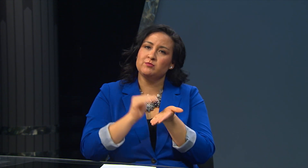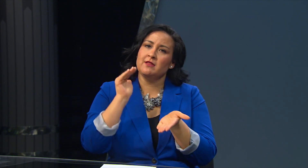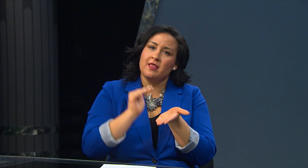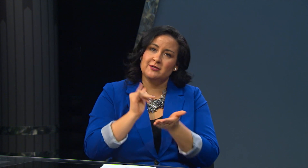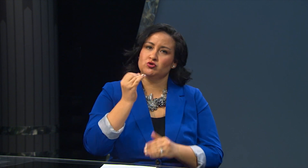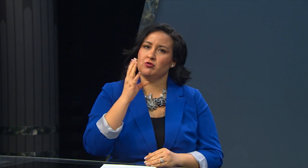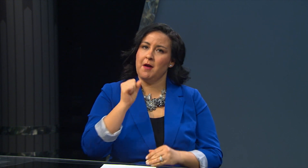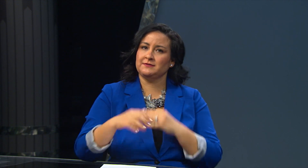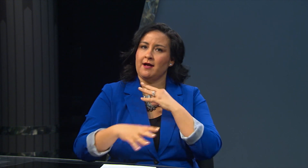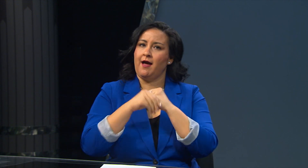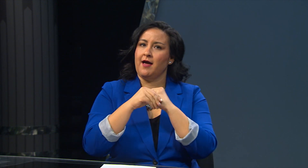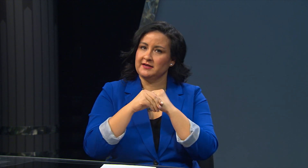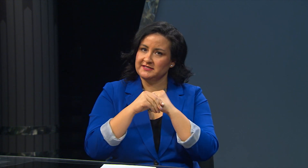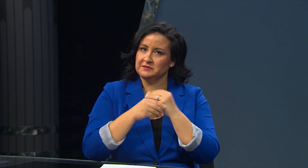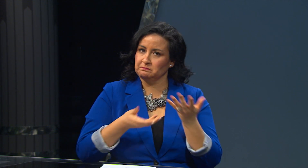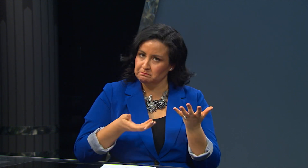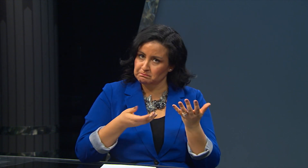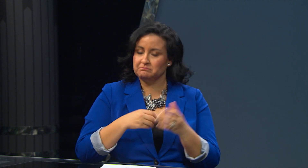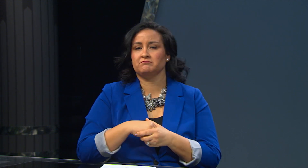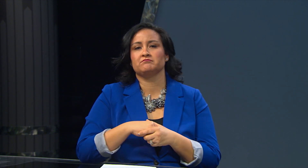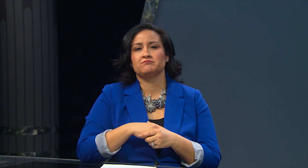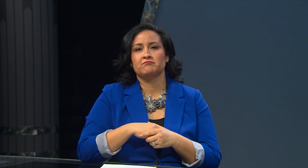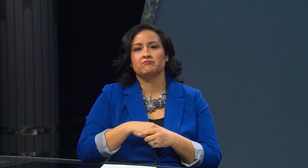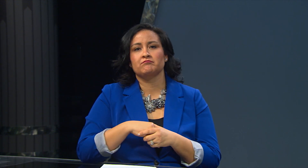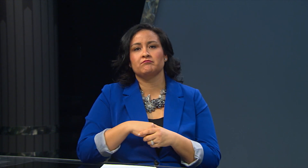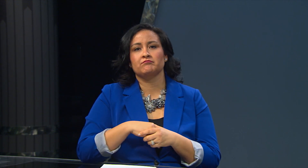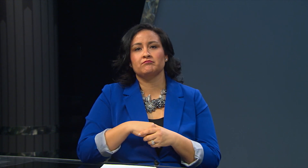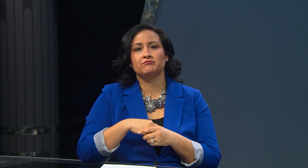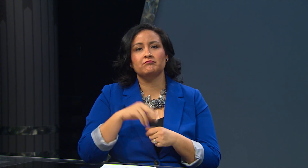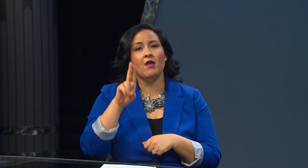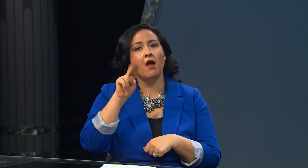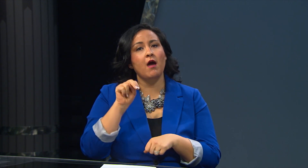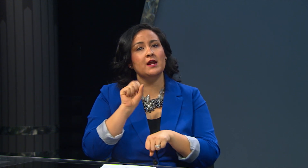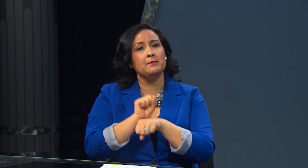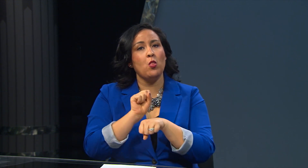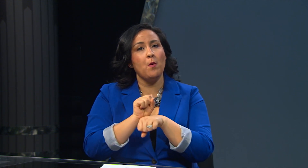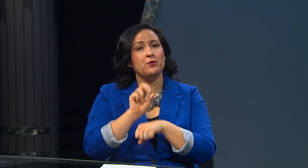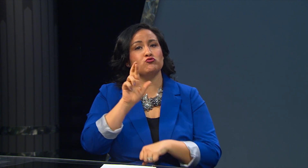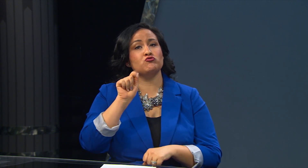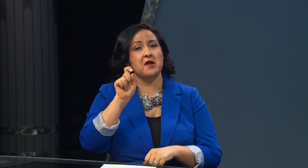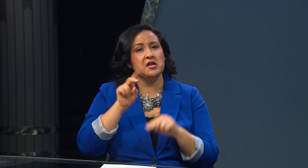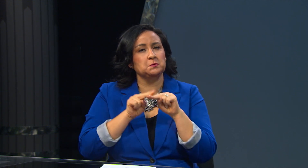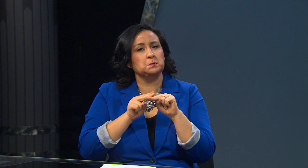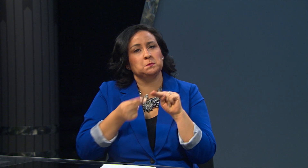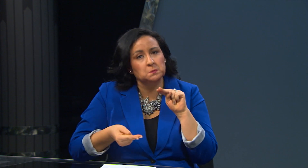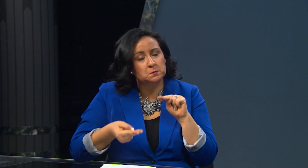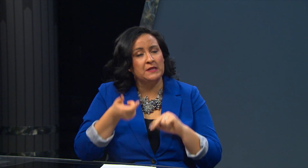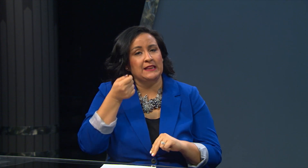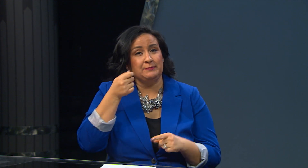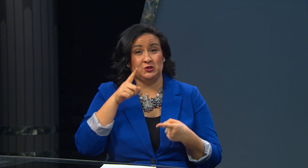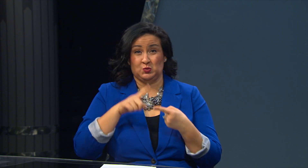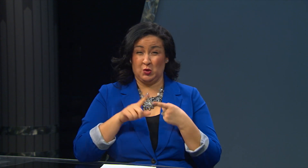ABOUT 80,000 LESS JOBS WERE ADDED DURING JANUARY. THE UNEMPLOYMENT RATE DROPPED SLIGHTLY TO